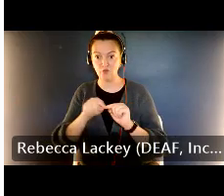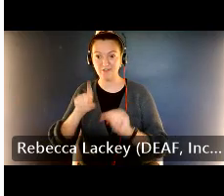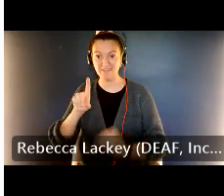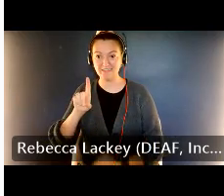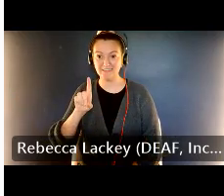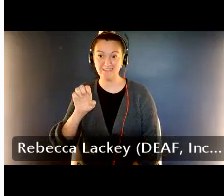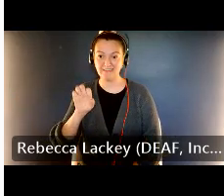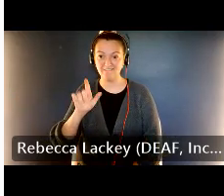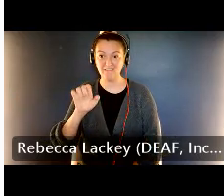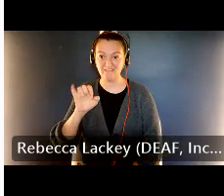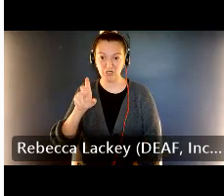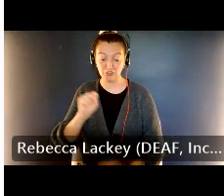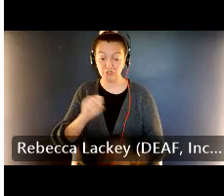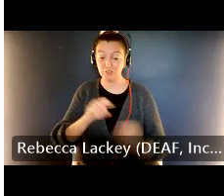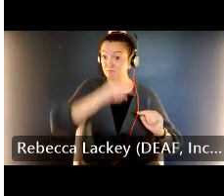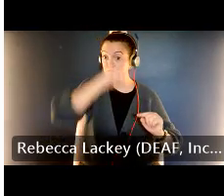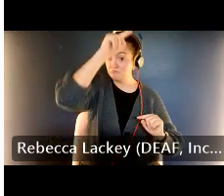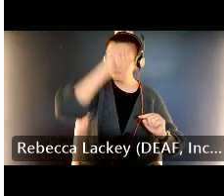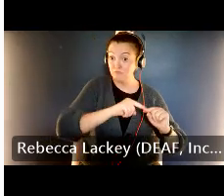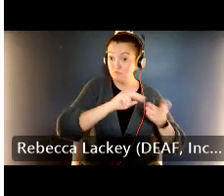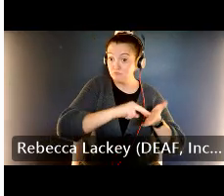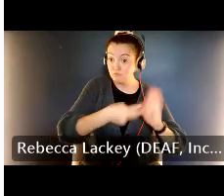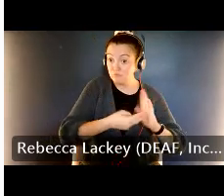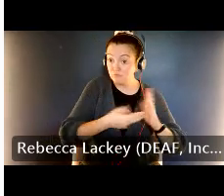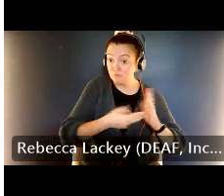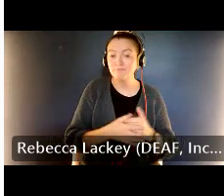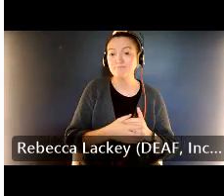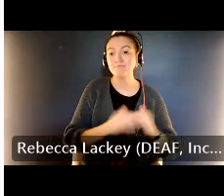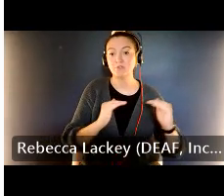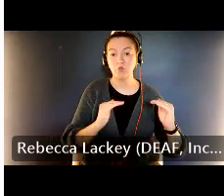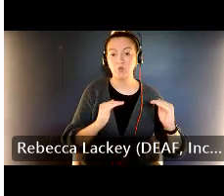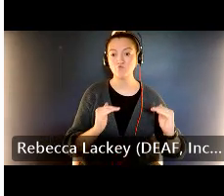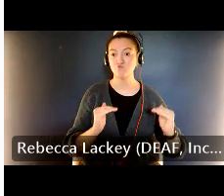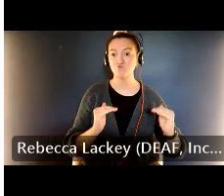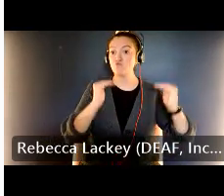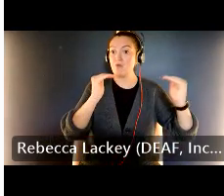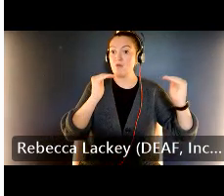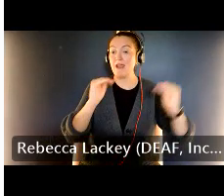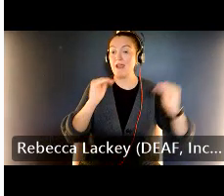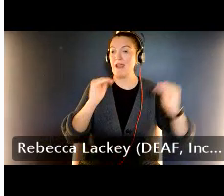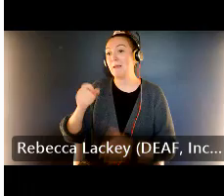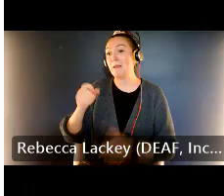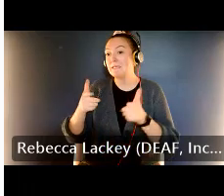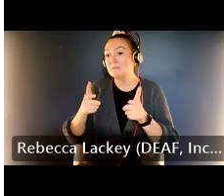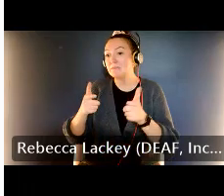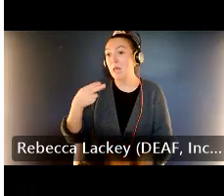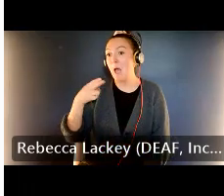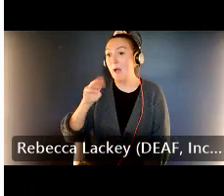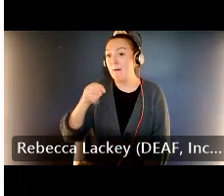So vertical deflections are raised features like speed humps, speed tables,